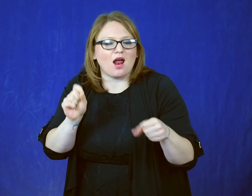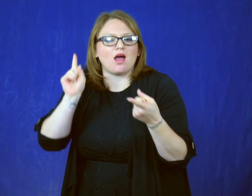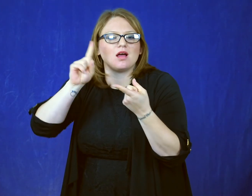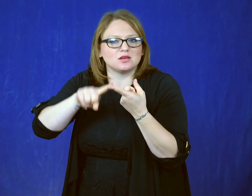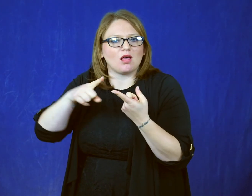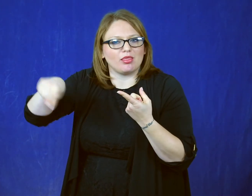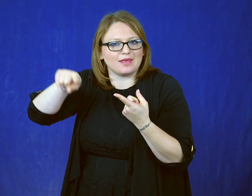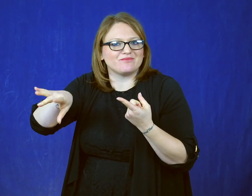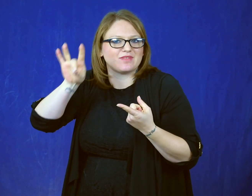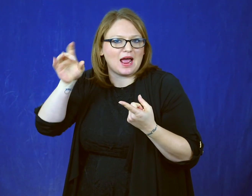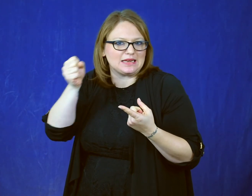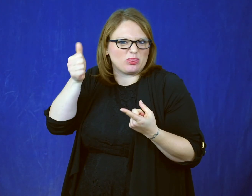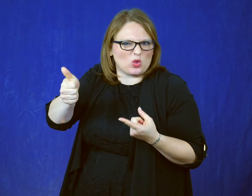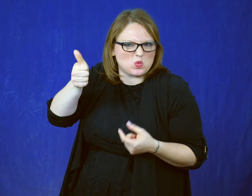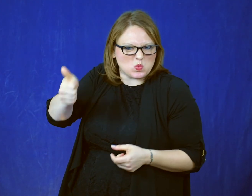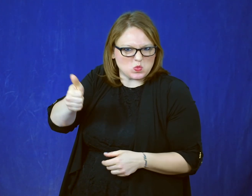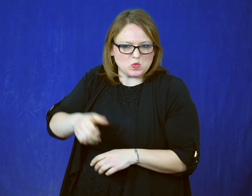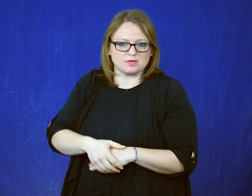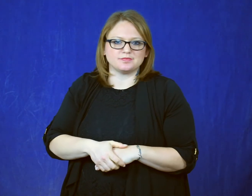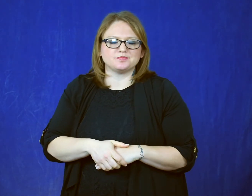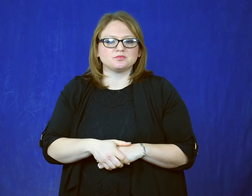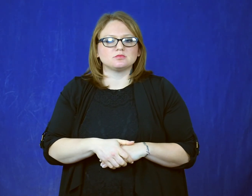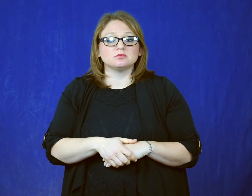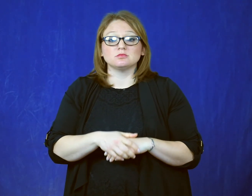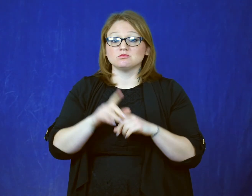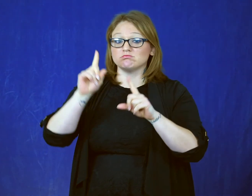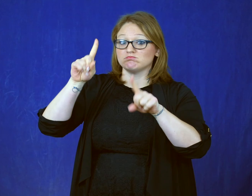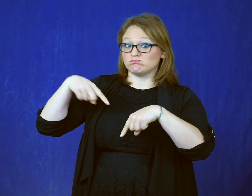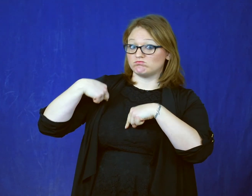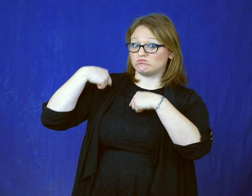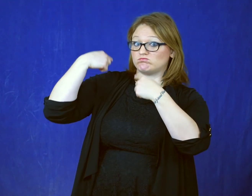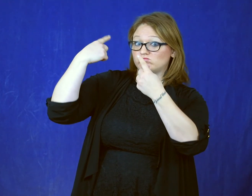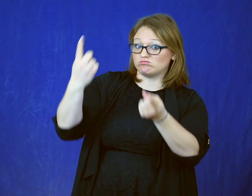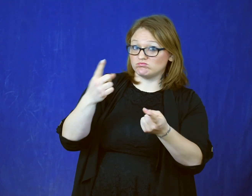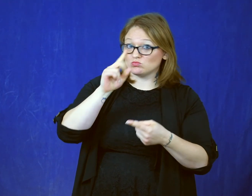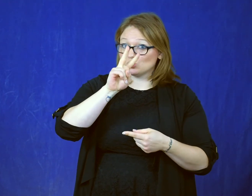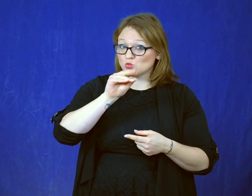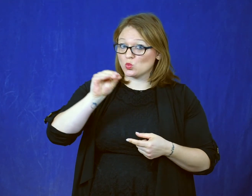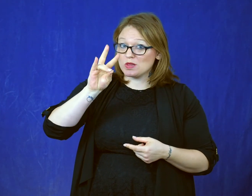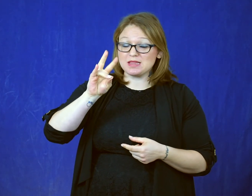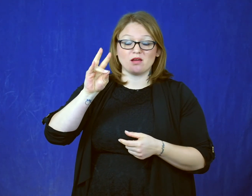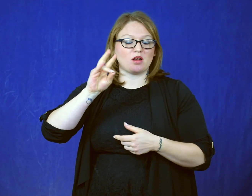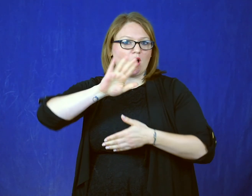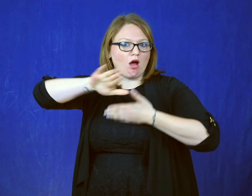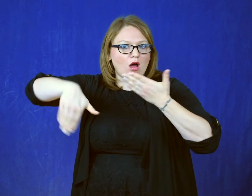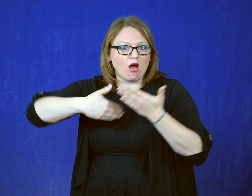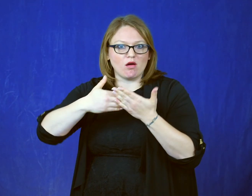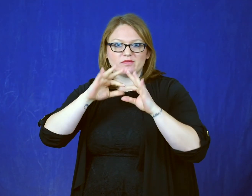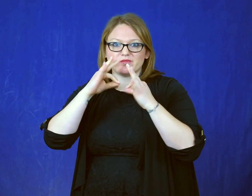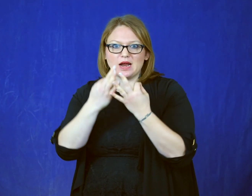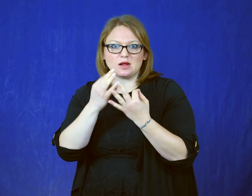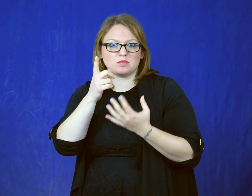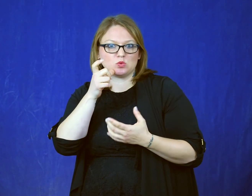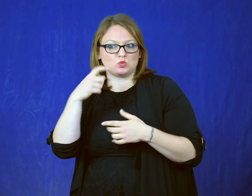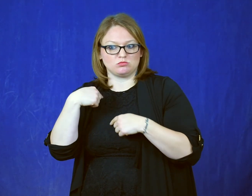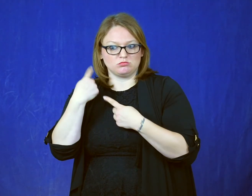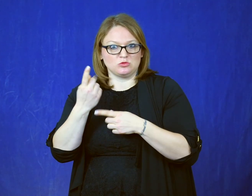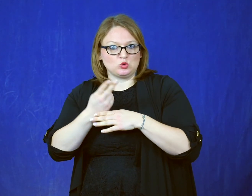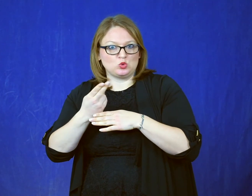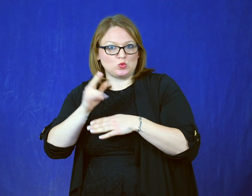the family figures out a way to finance a pair of hearing aids themselves. Since 2007 to present, every family who has requested to borrow